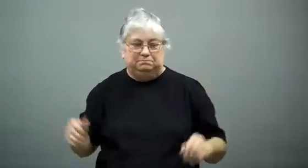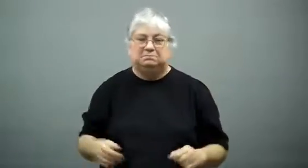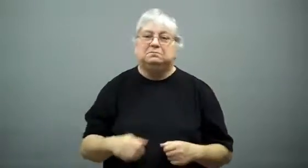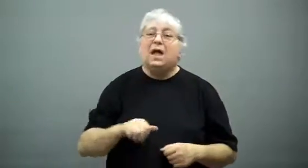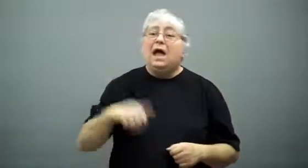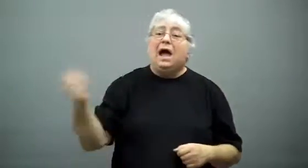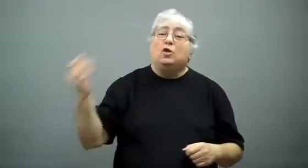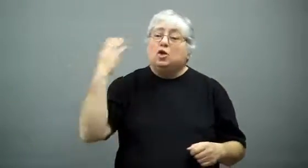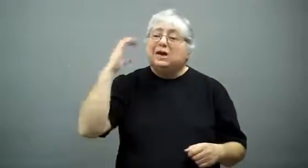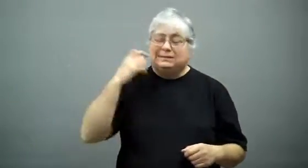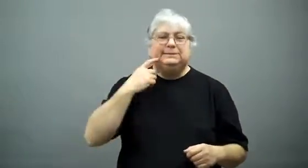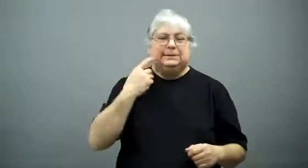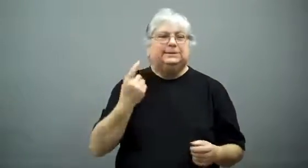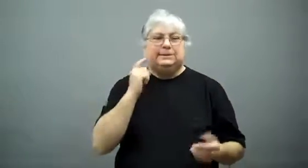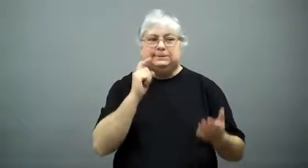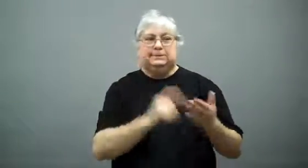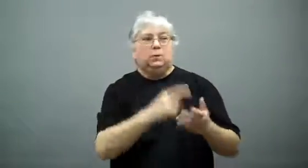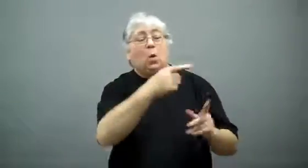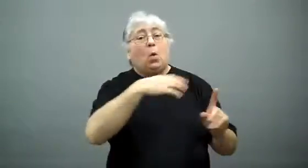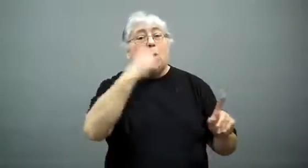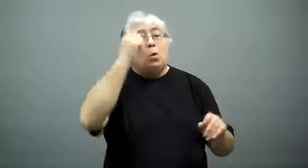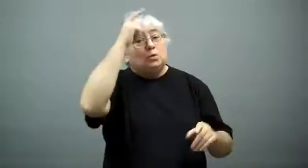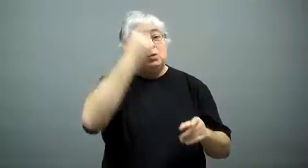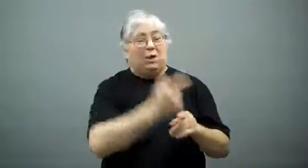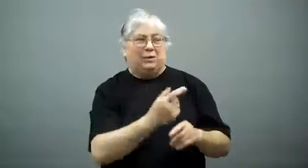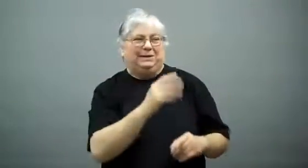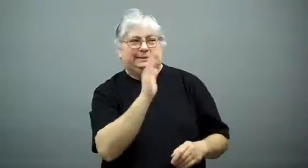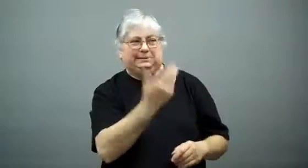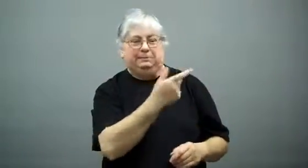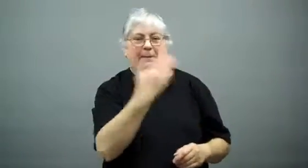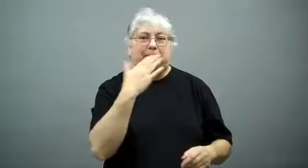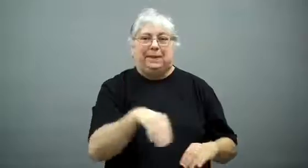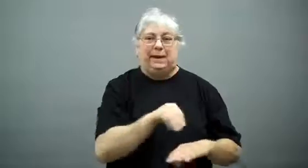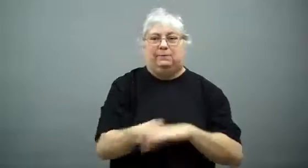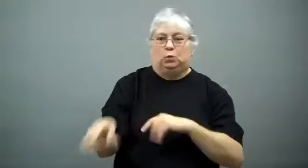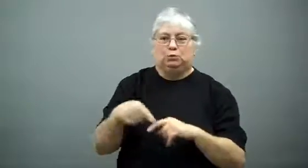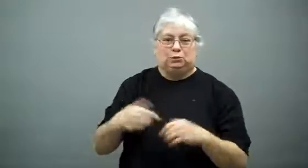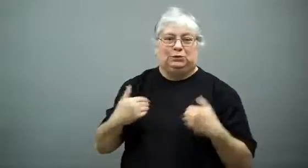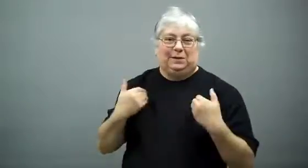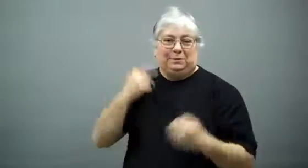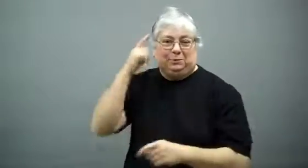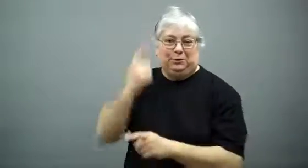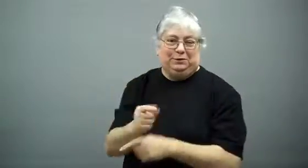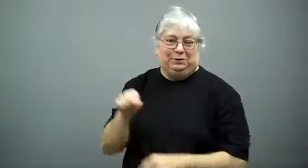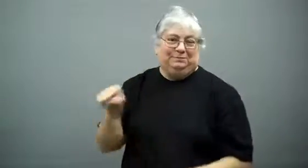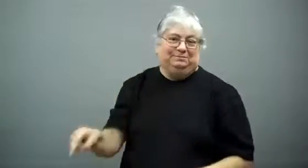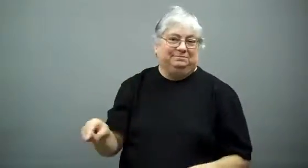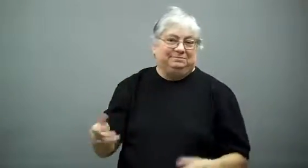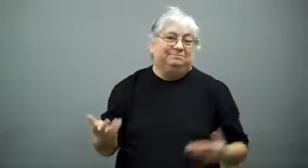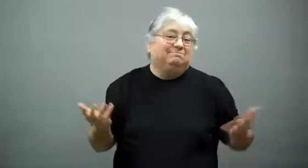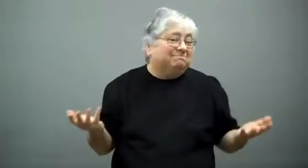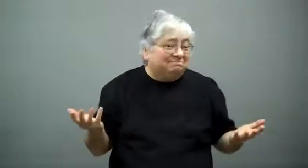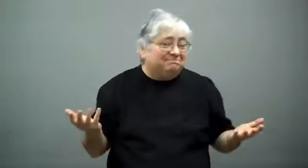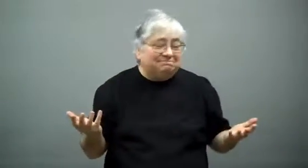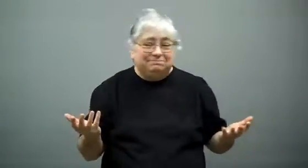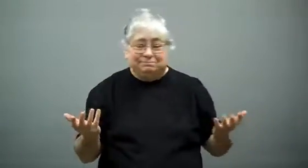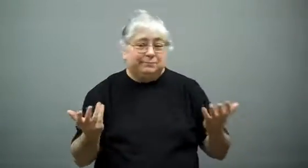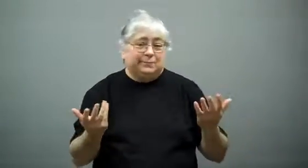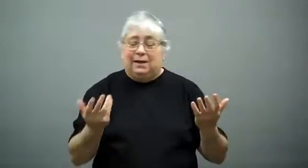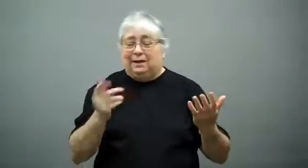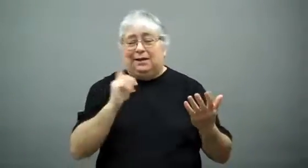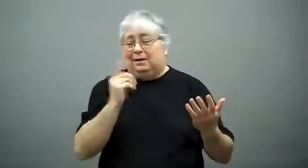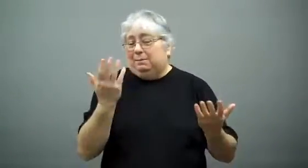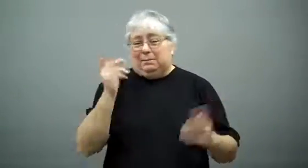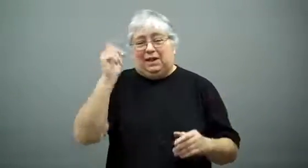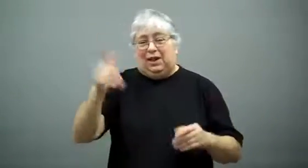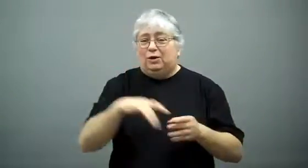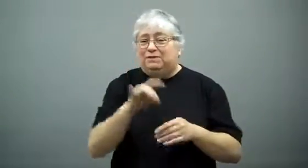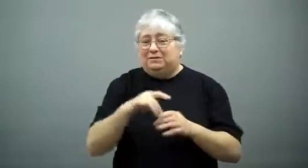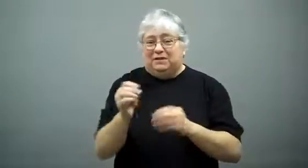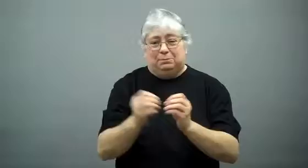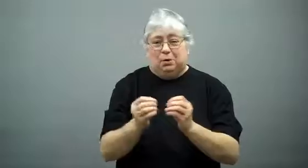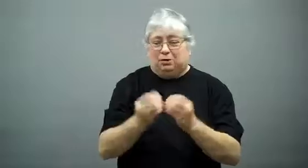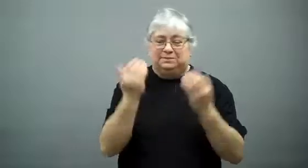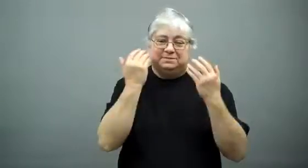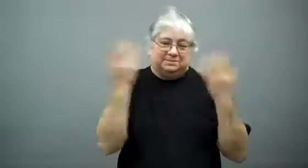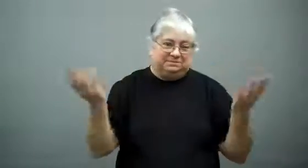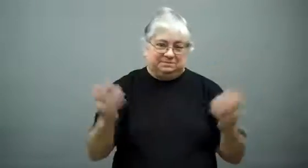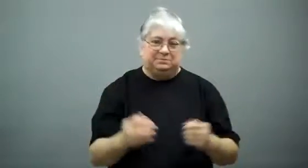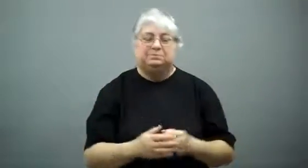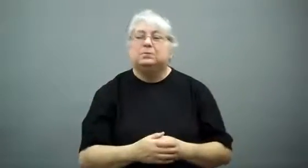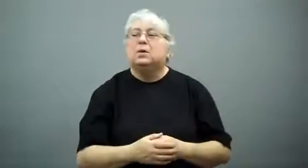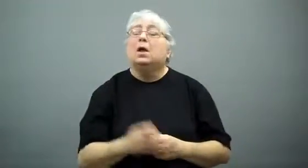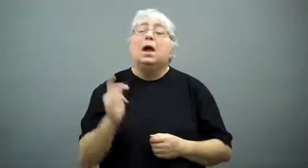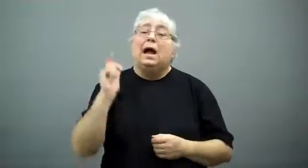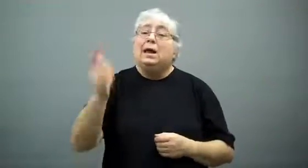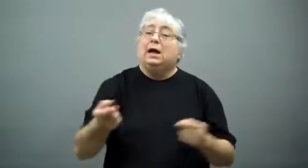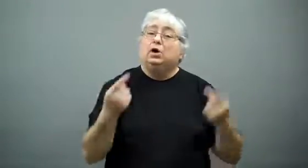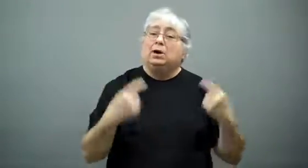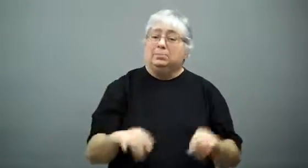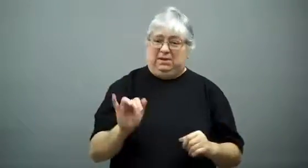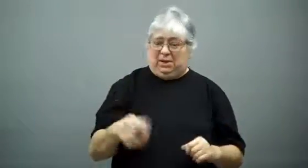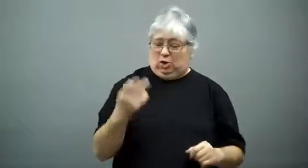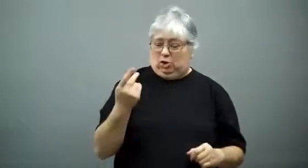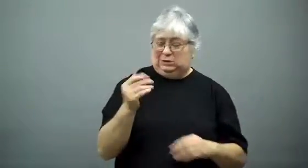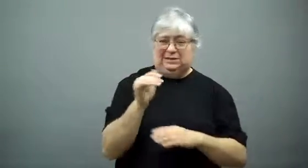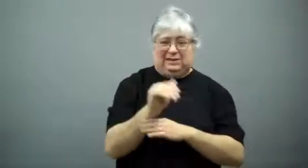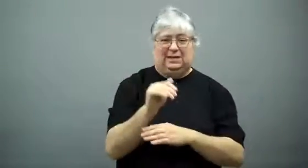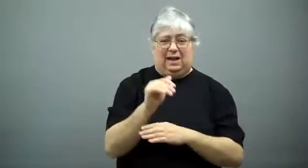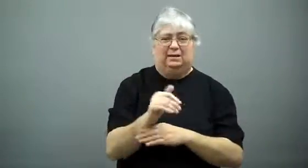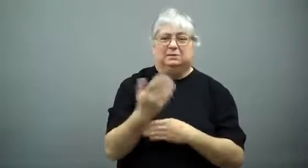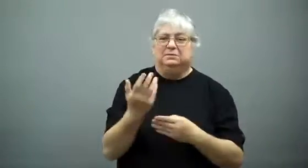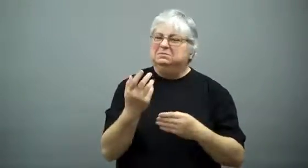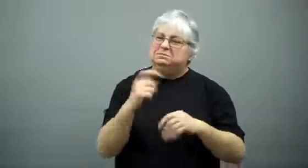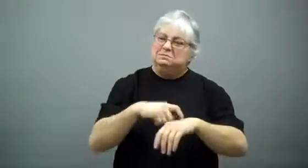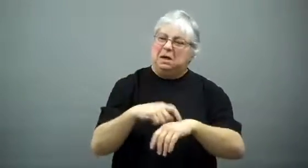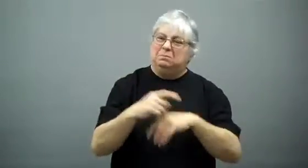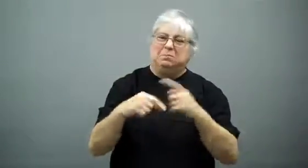A cousin stated the older brother was a bad influence on the younger one.